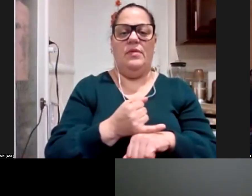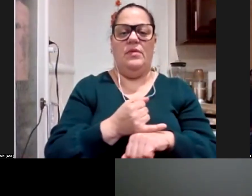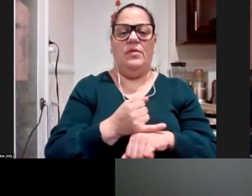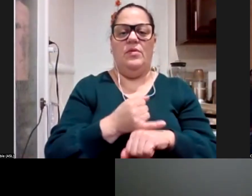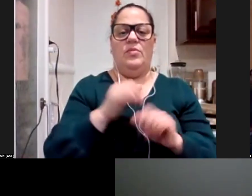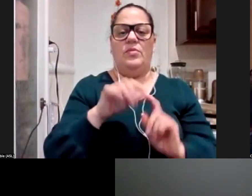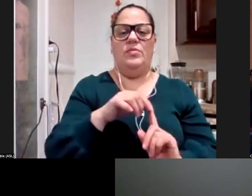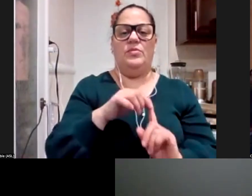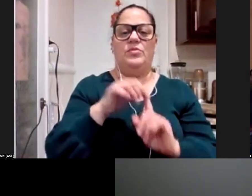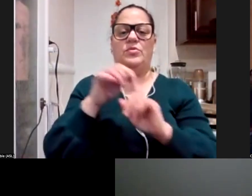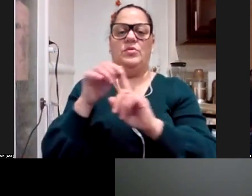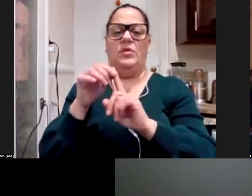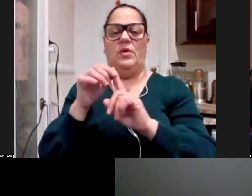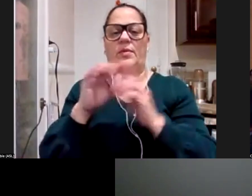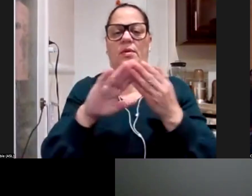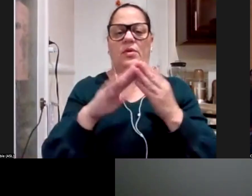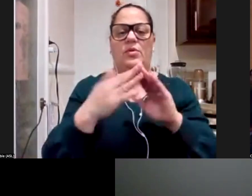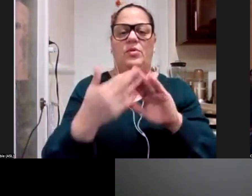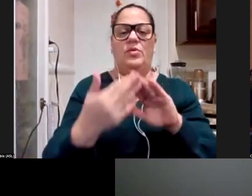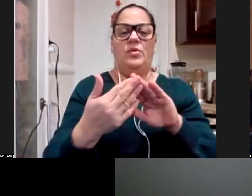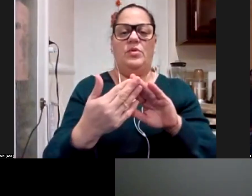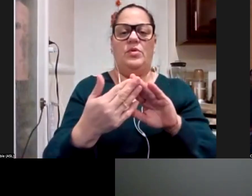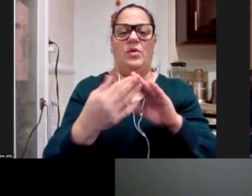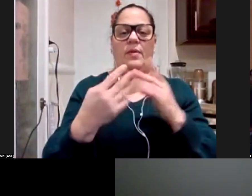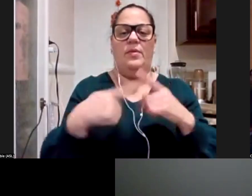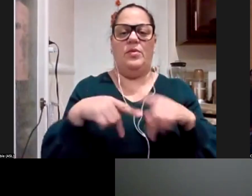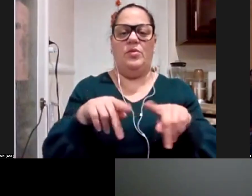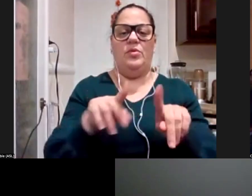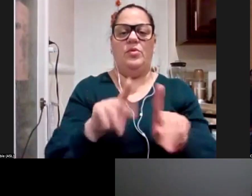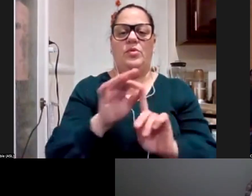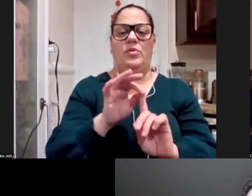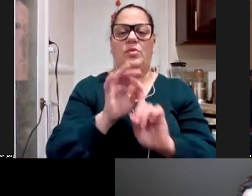our community, what are the unique opportunity, what might be some of the hidden barriers